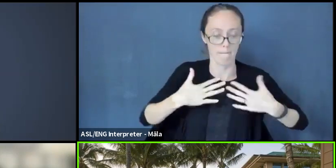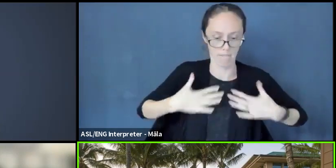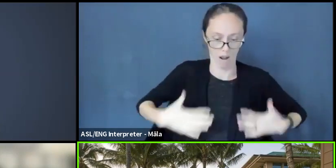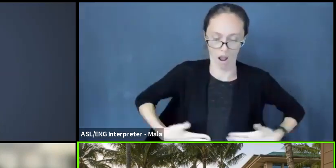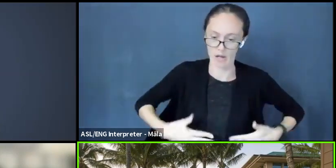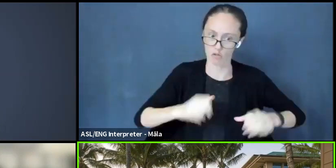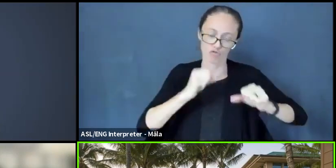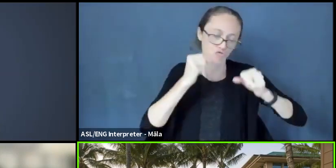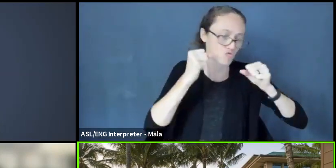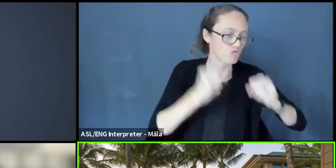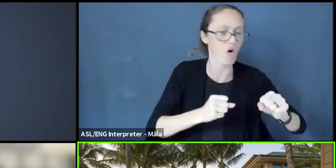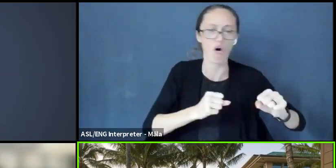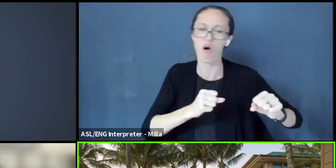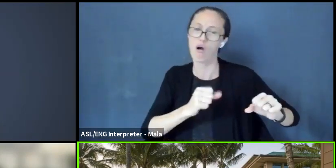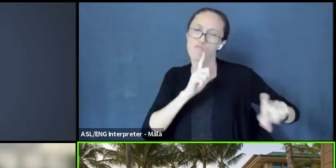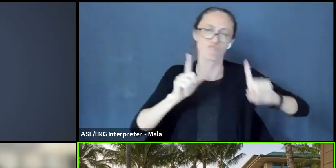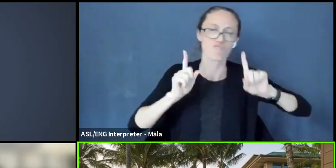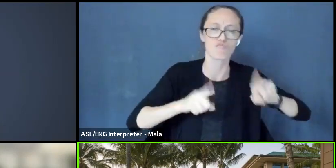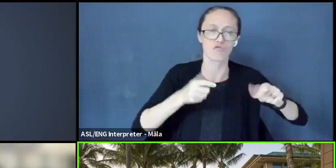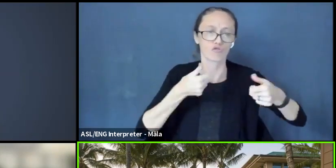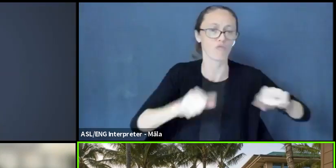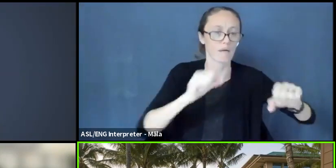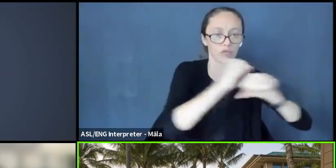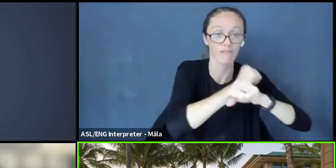can then damage other organs.